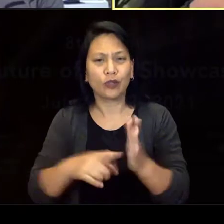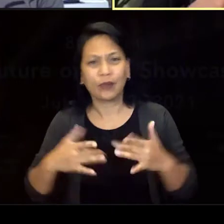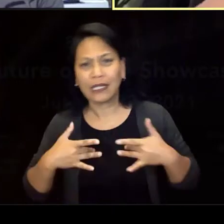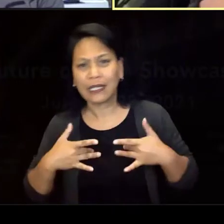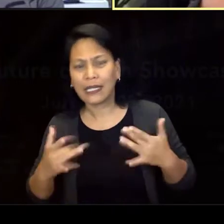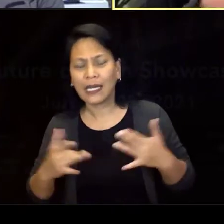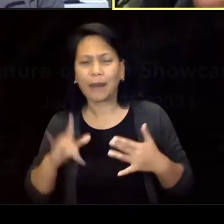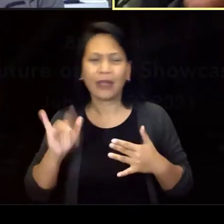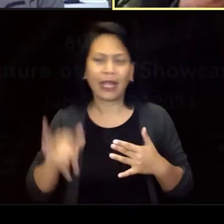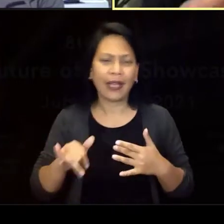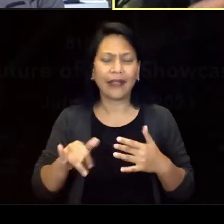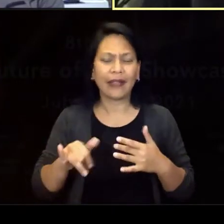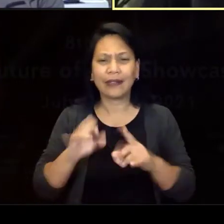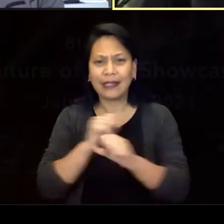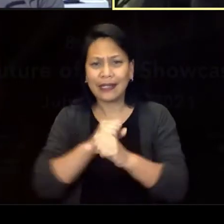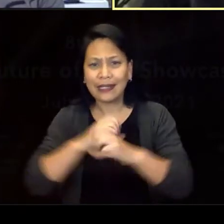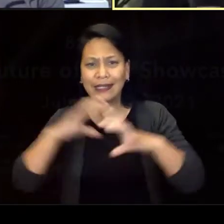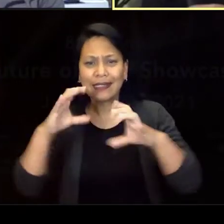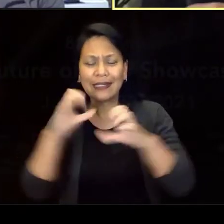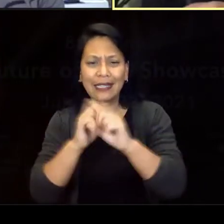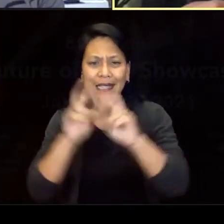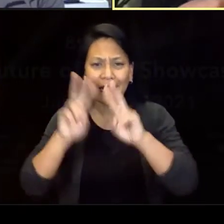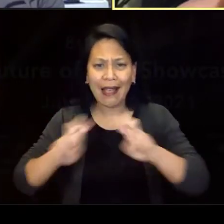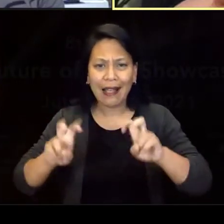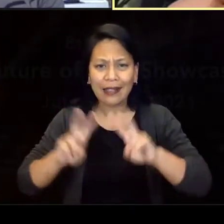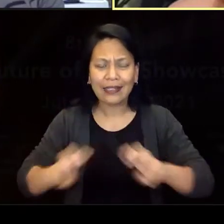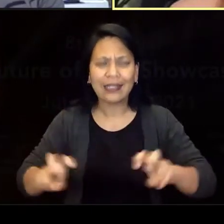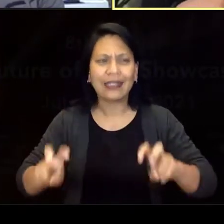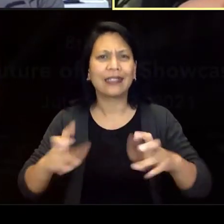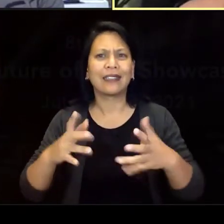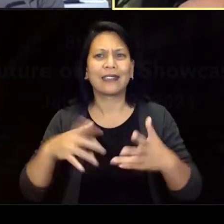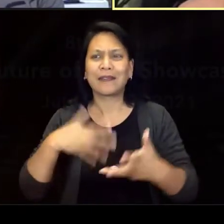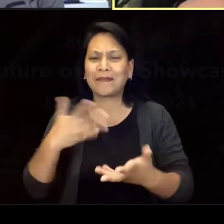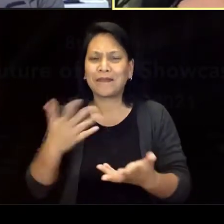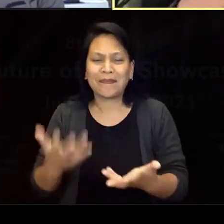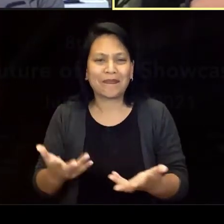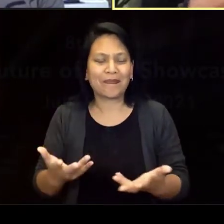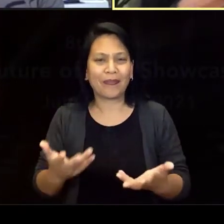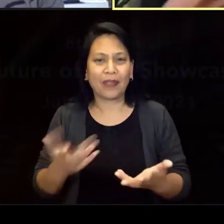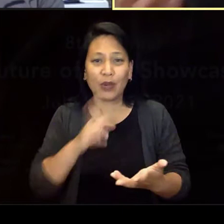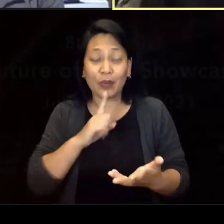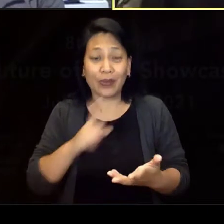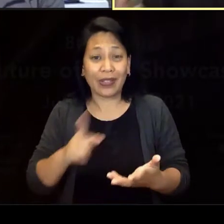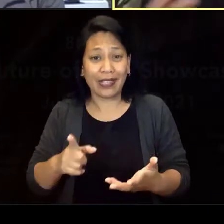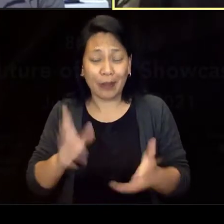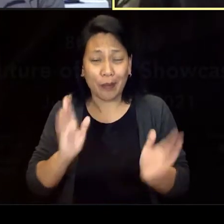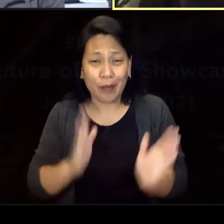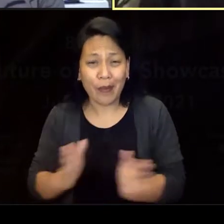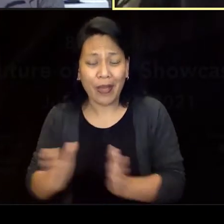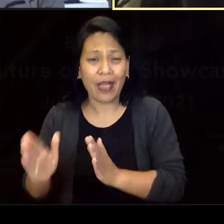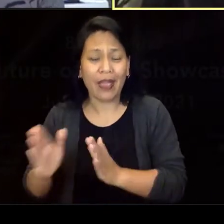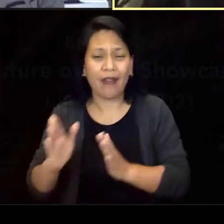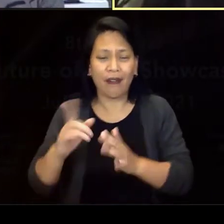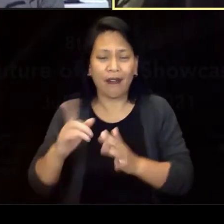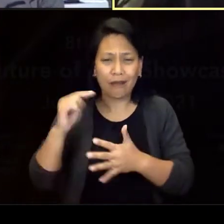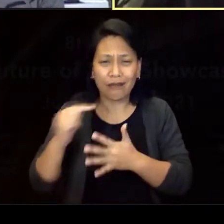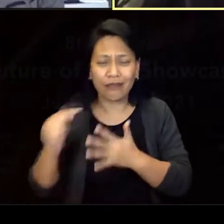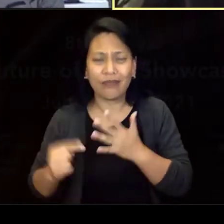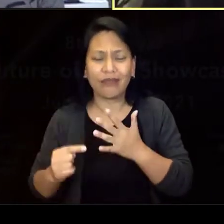into scene analysis and, you know, just really getting yourself ready in so many ways to play the role.